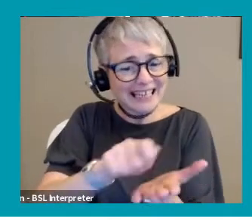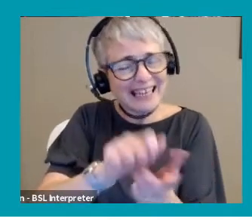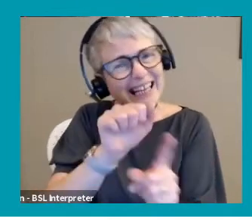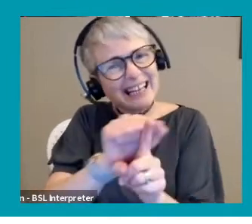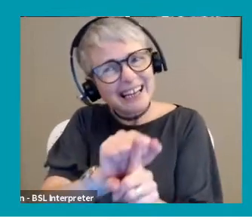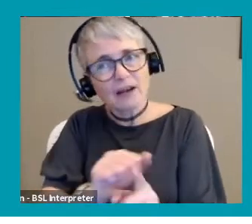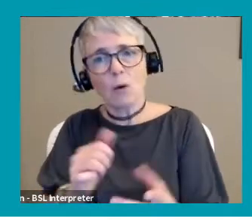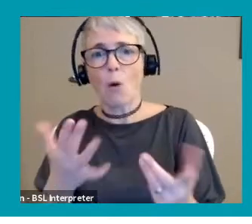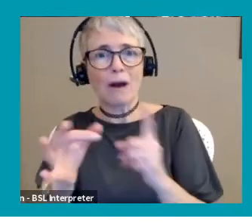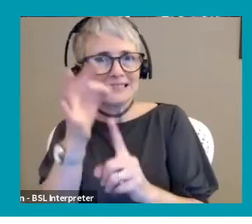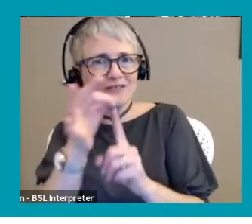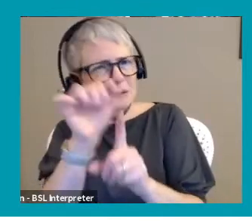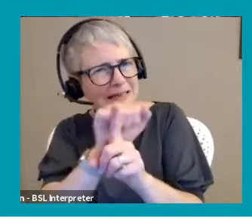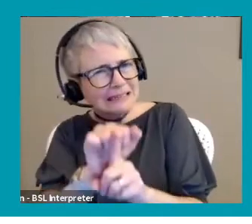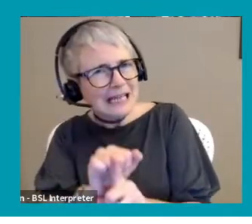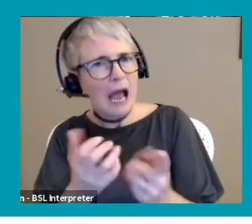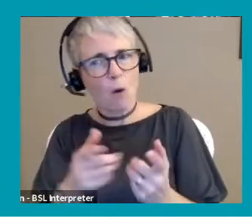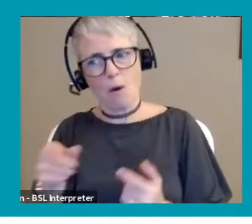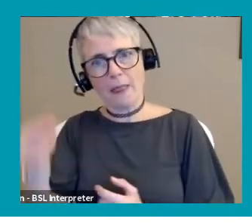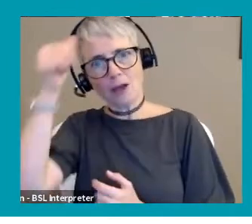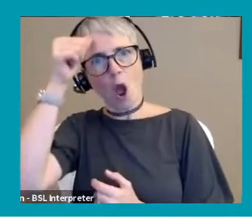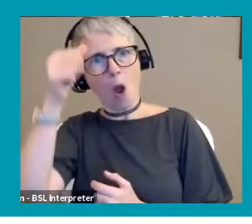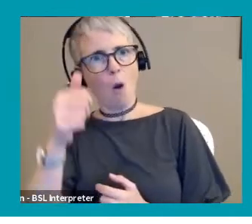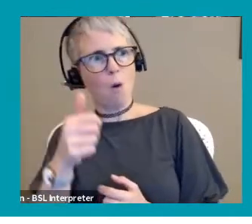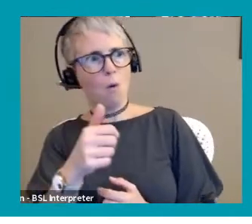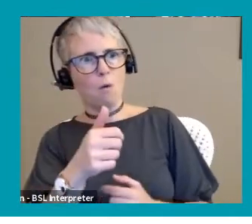They have placed candidates into those opportunities.